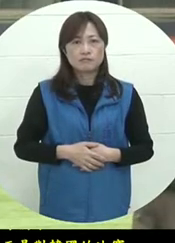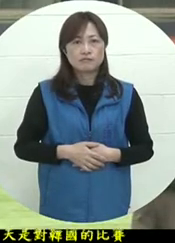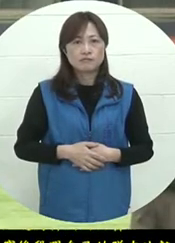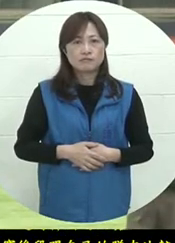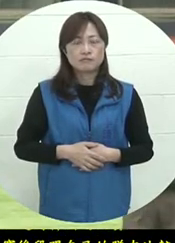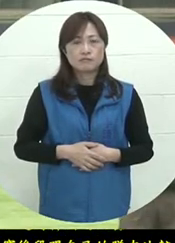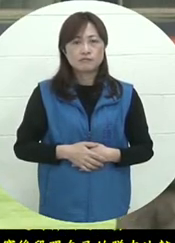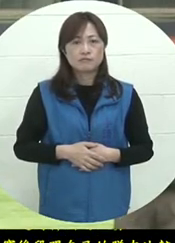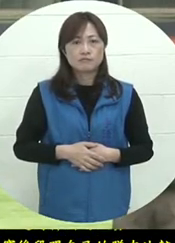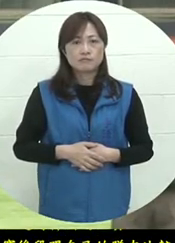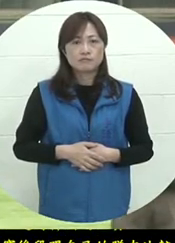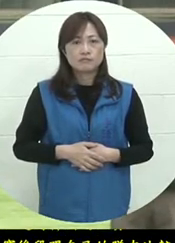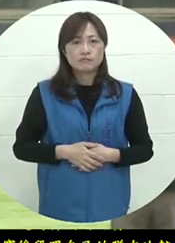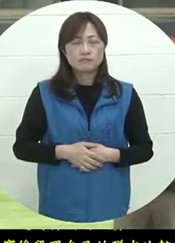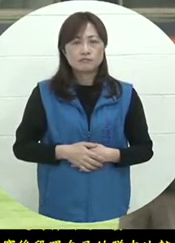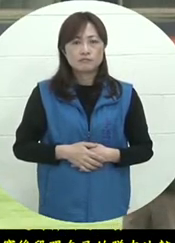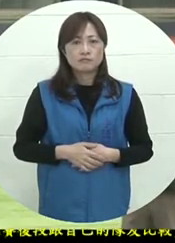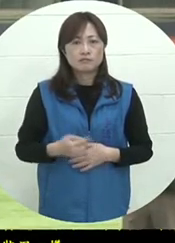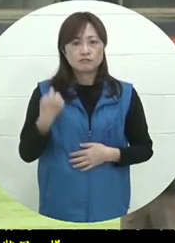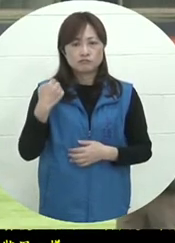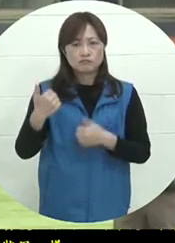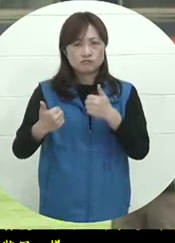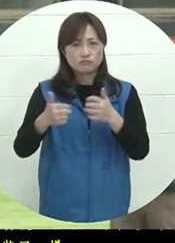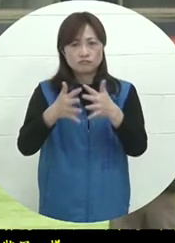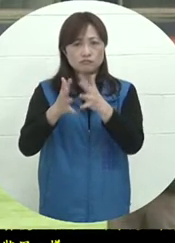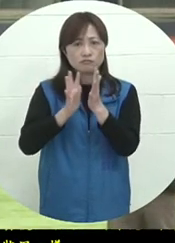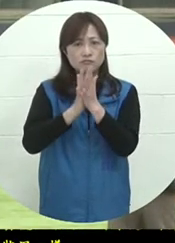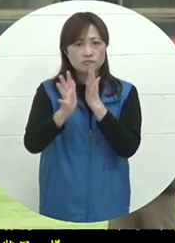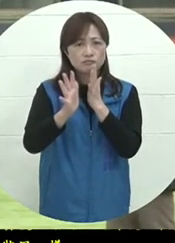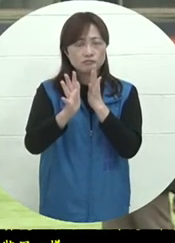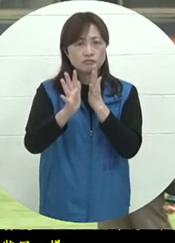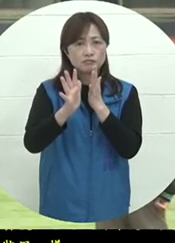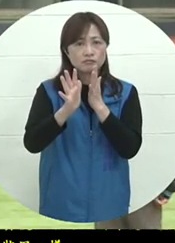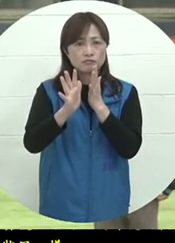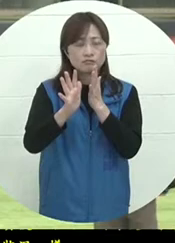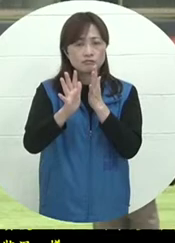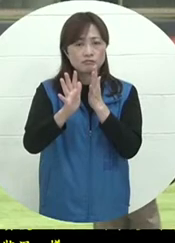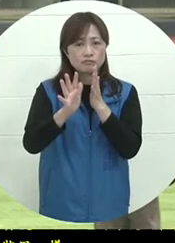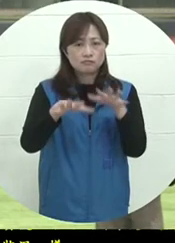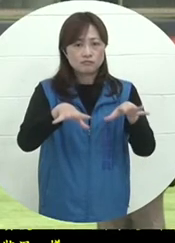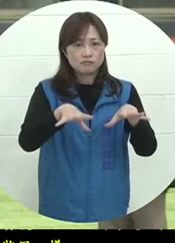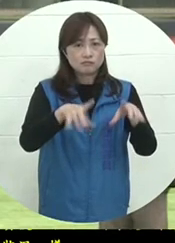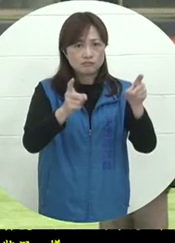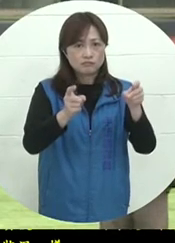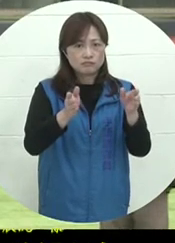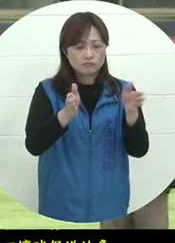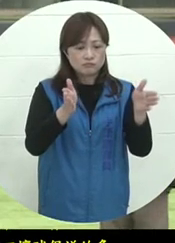Of course, in that game , the US team had a lead of nearly 20 points